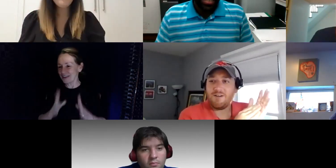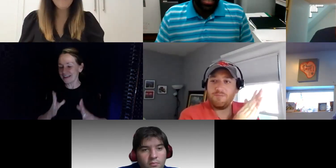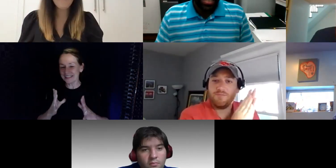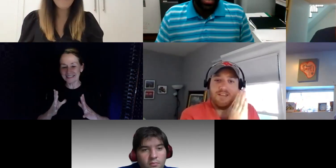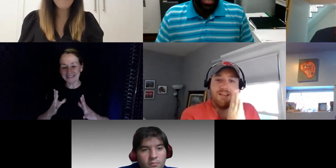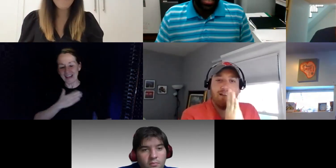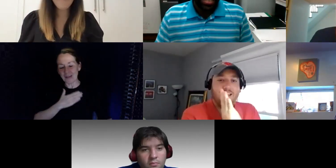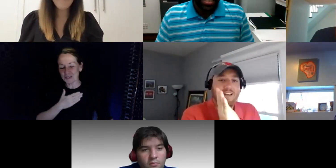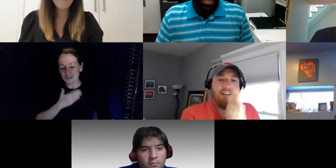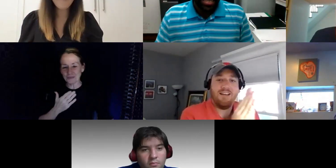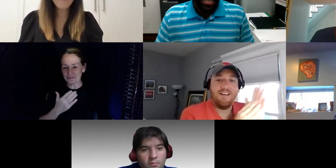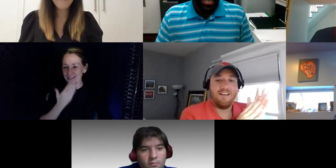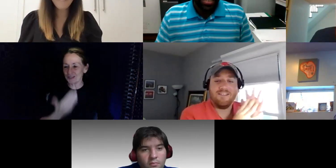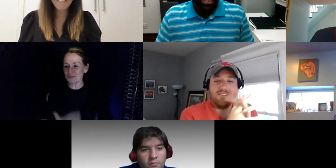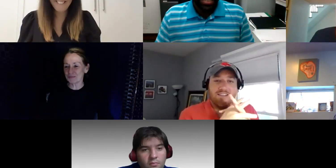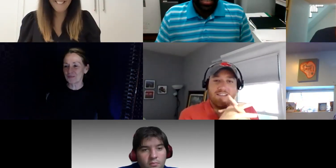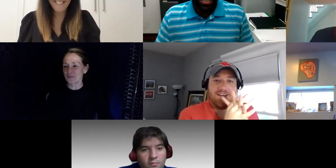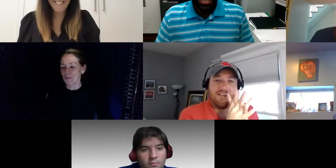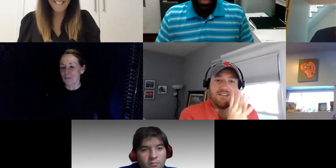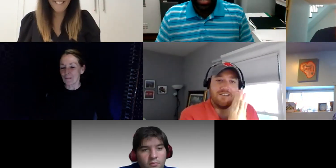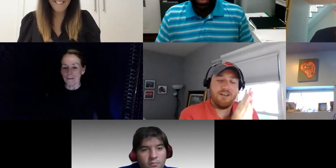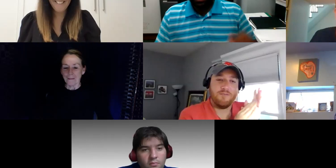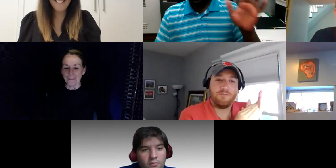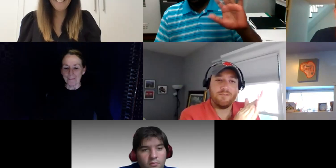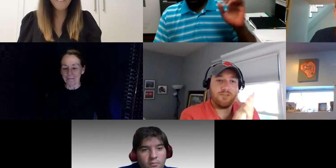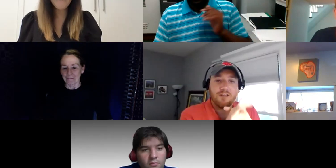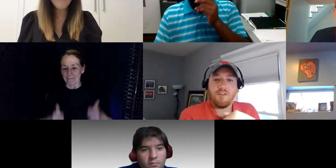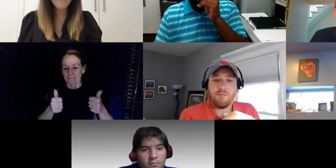AND I WANT TO GIVE A SPECIAL THANK YOU TO CAROL FOR BEING A GREAT TROOPER, FOR DOING AN HOUR AND A HALF STRAIGHT. I REALLY APPRECIATE IT.